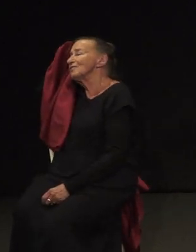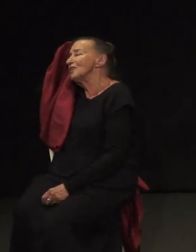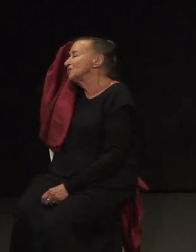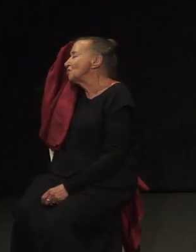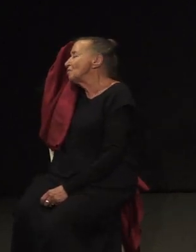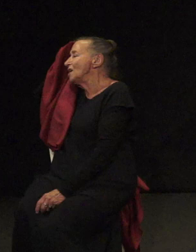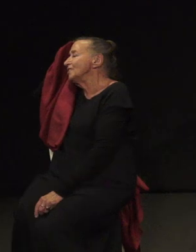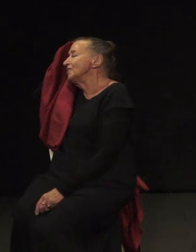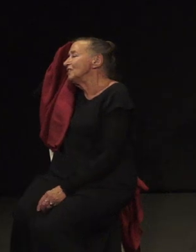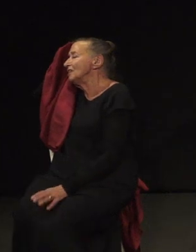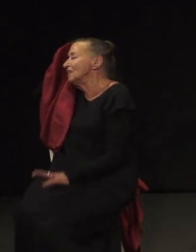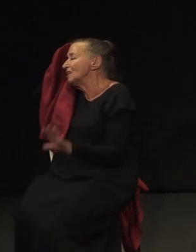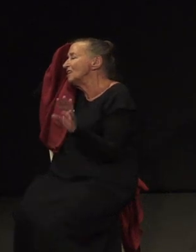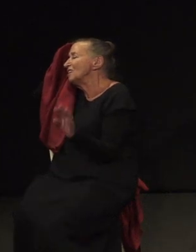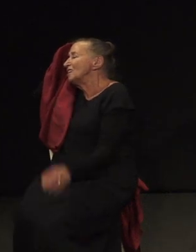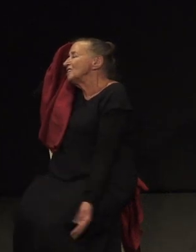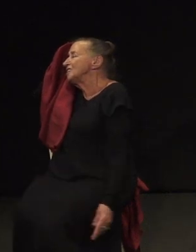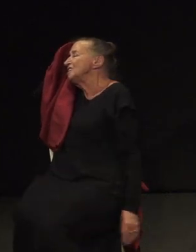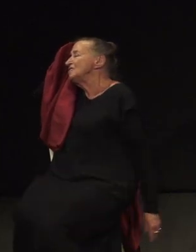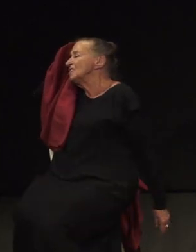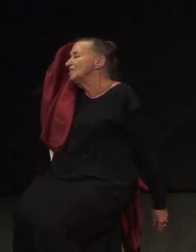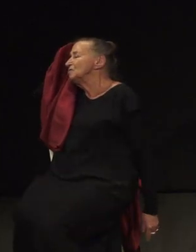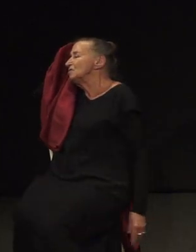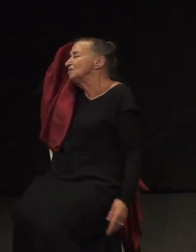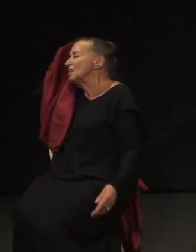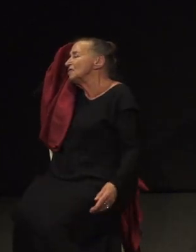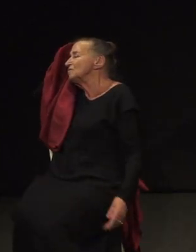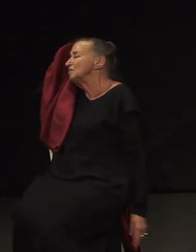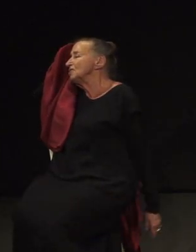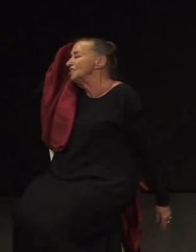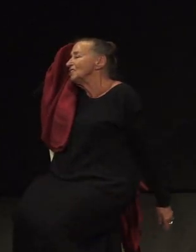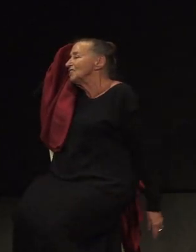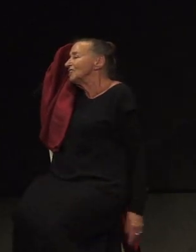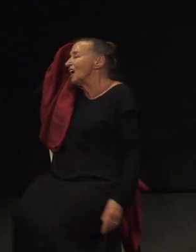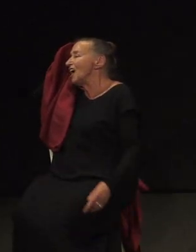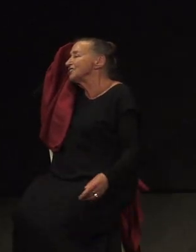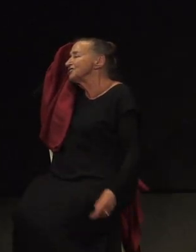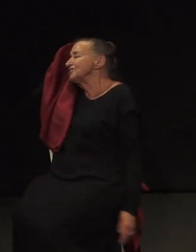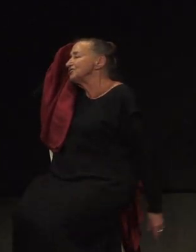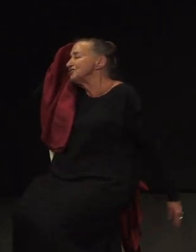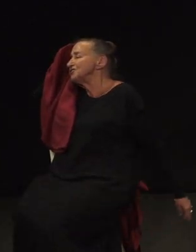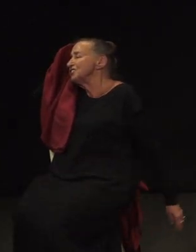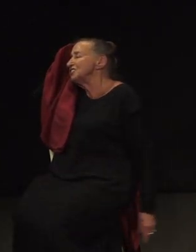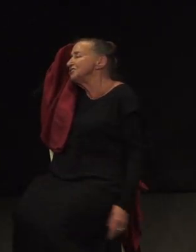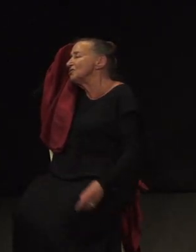and everybody nods right where they sit,